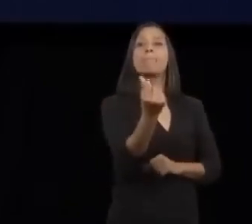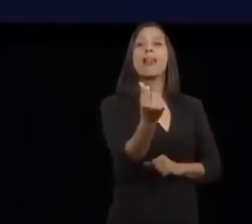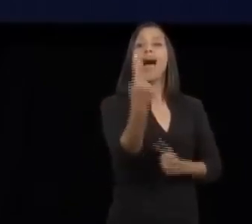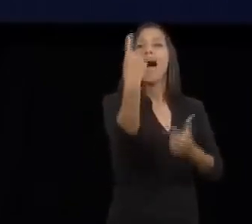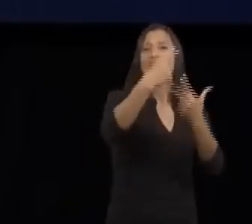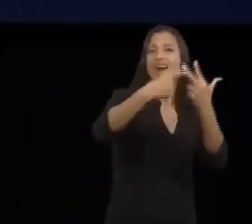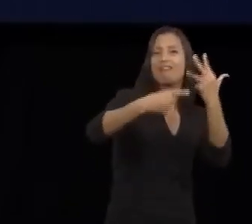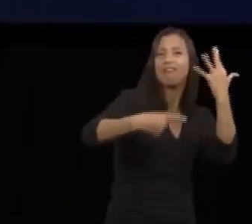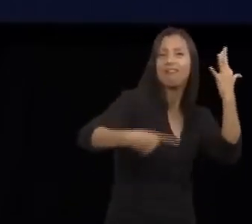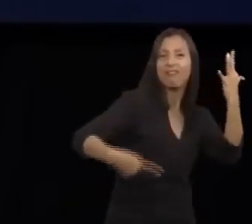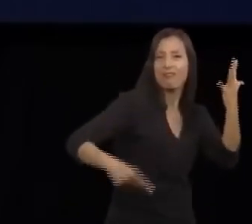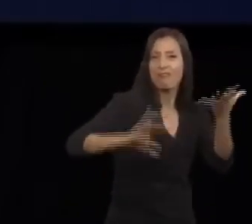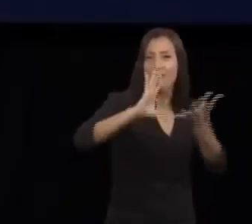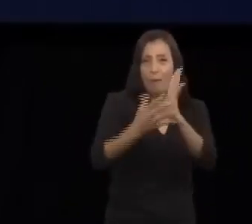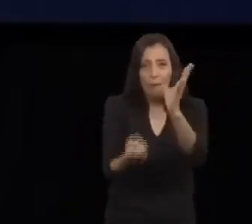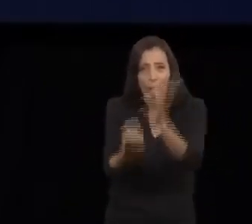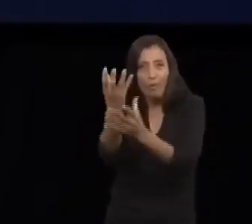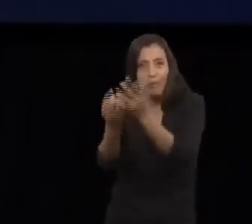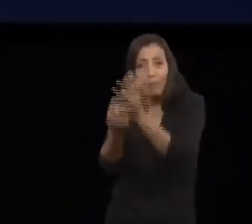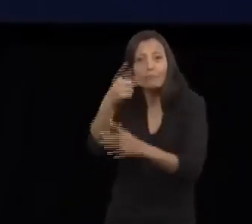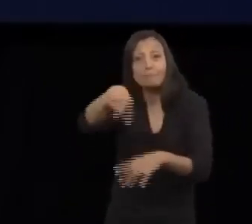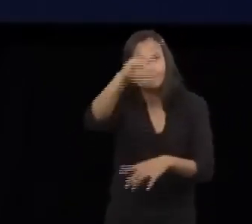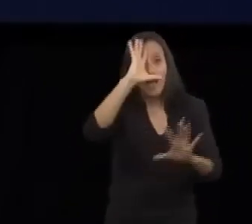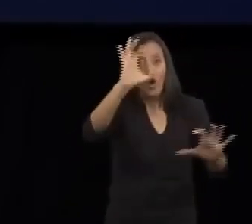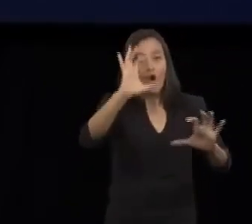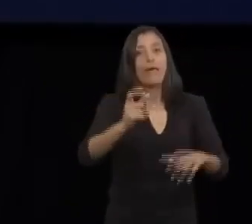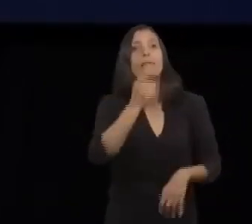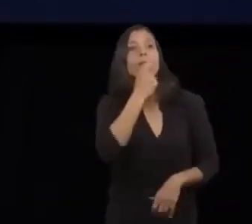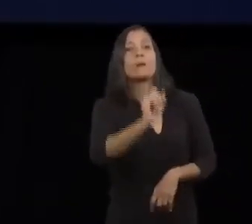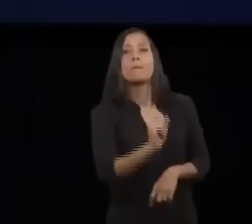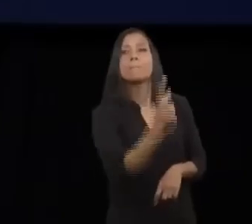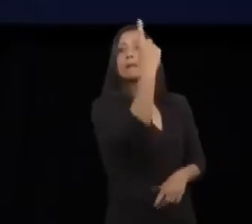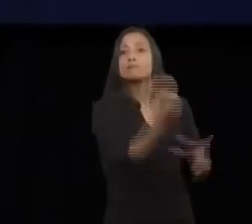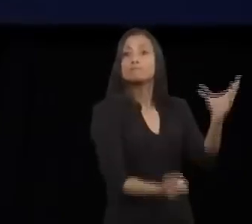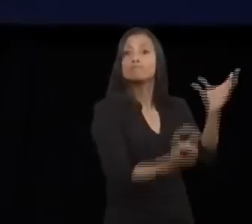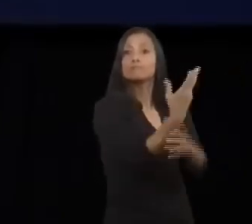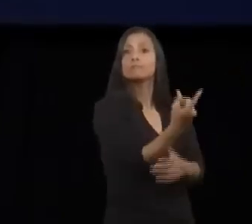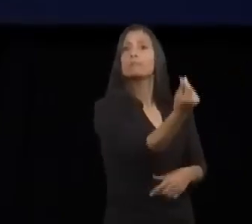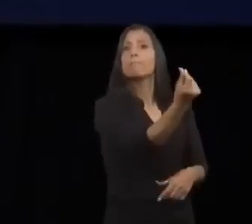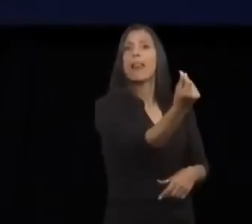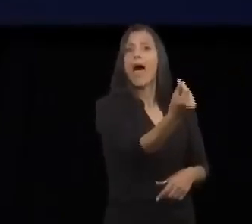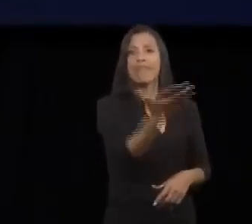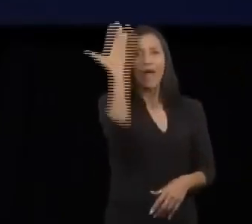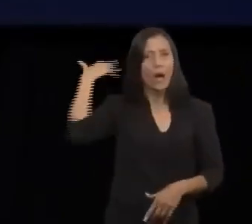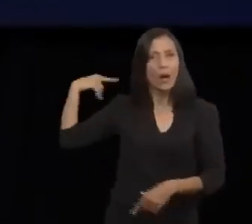If you remember, for example, the first money that the human being used was cattle.